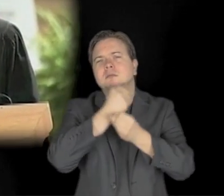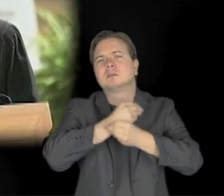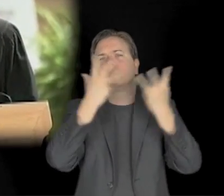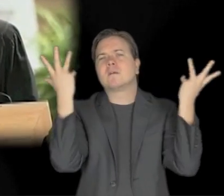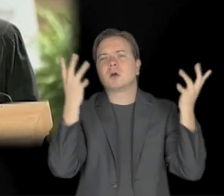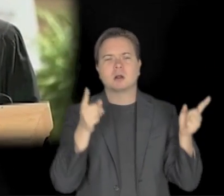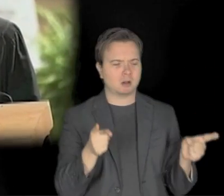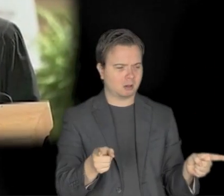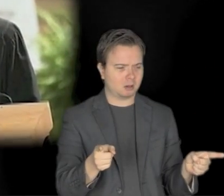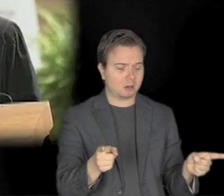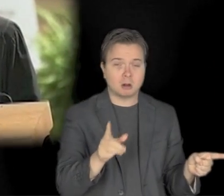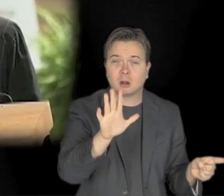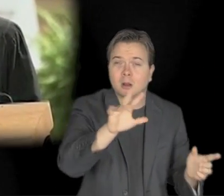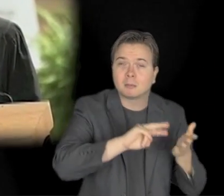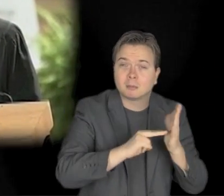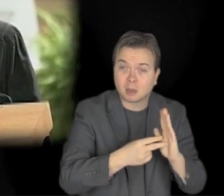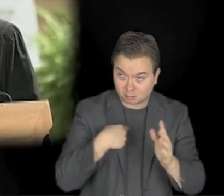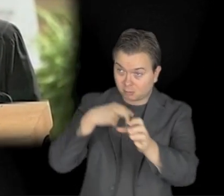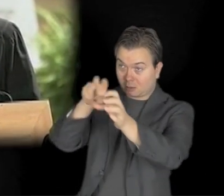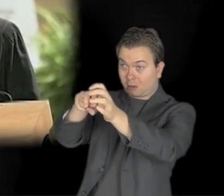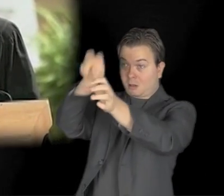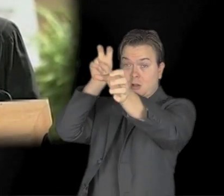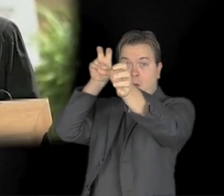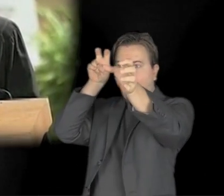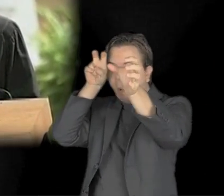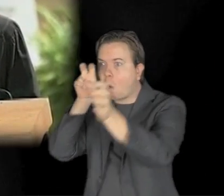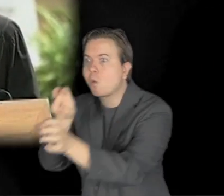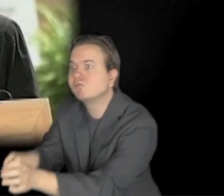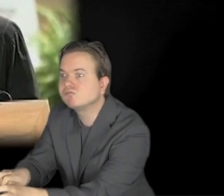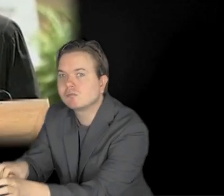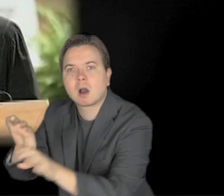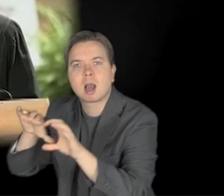If I had never dropped out, I would have never dropped in on this calligraphy class, and